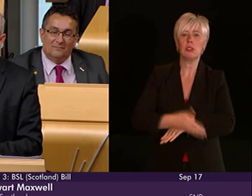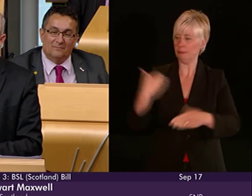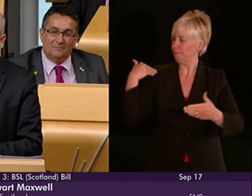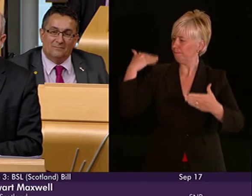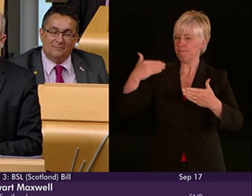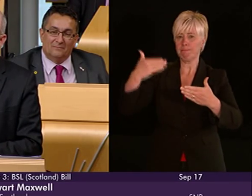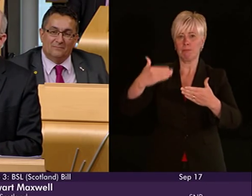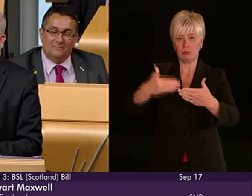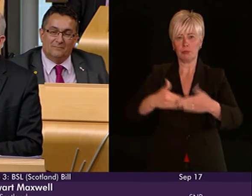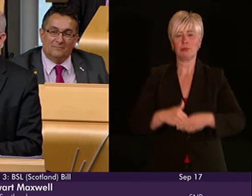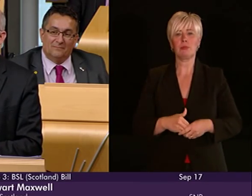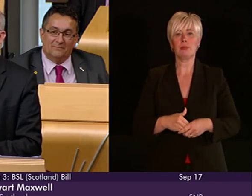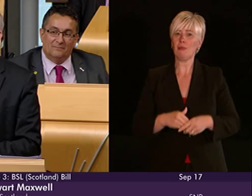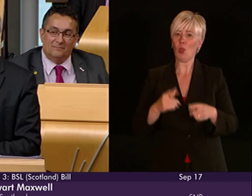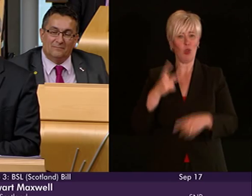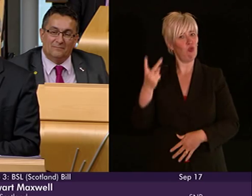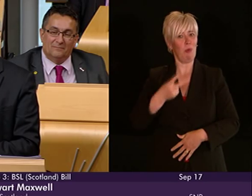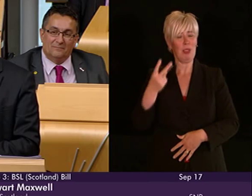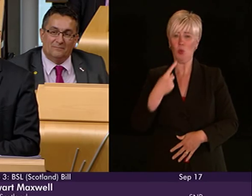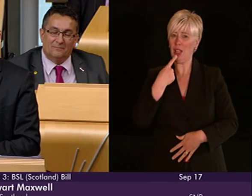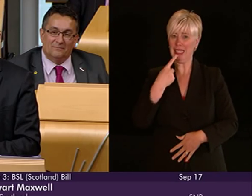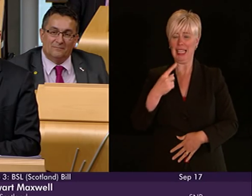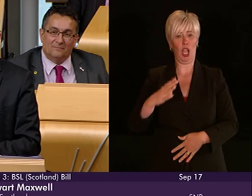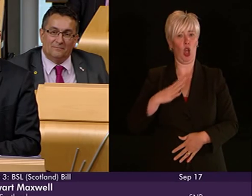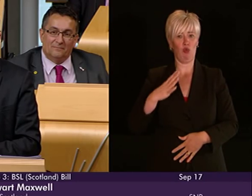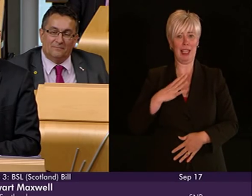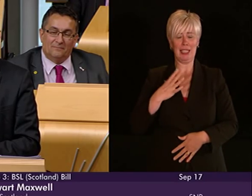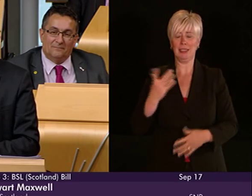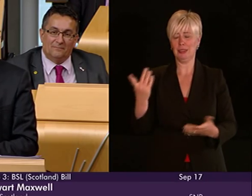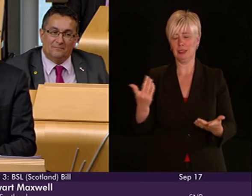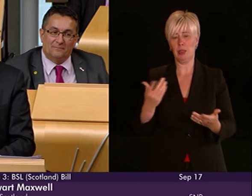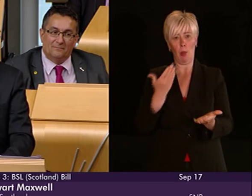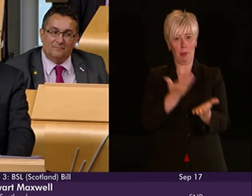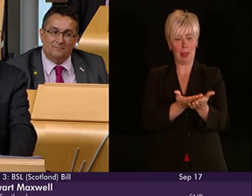and I echo what they said in their comments about the bill.